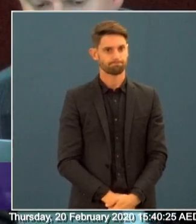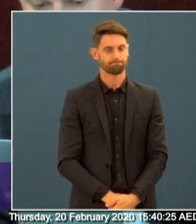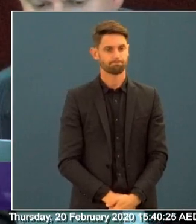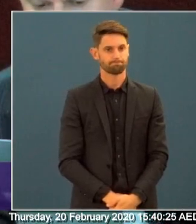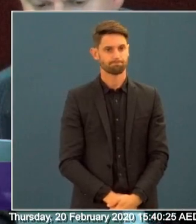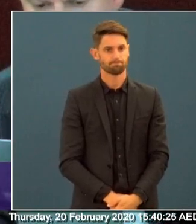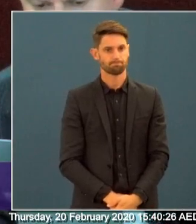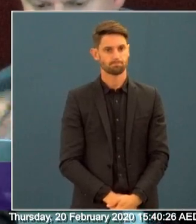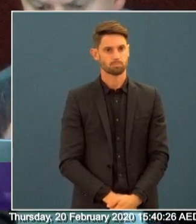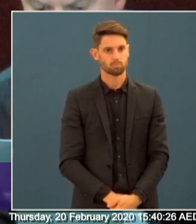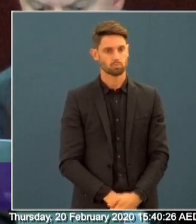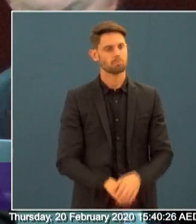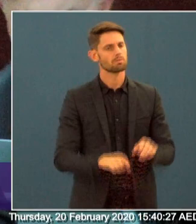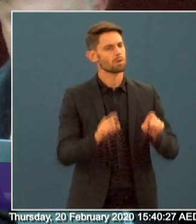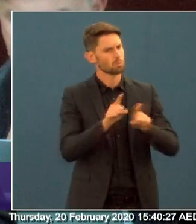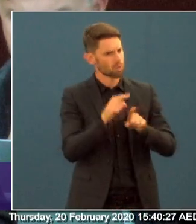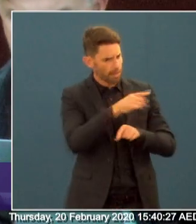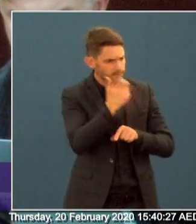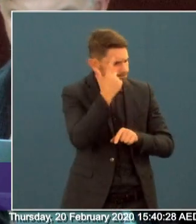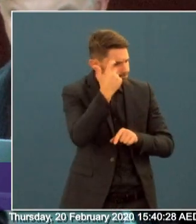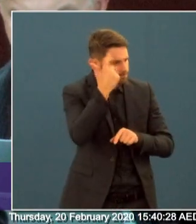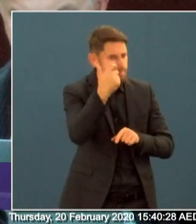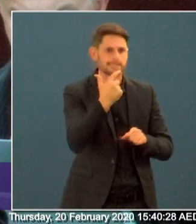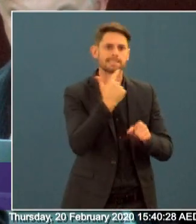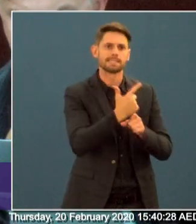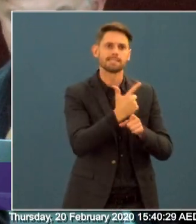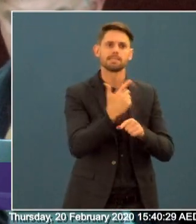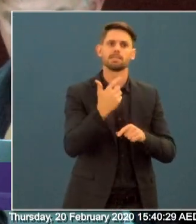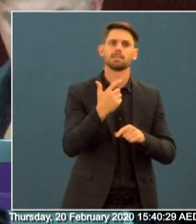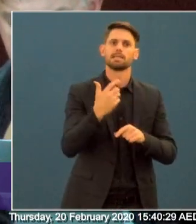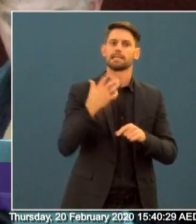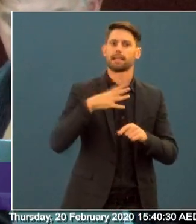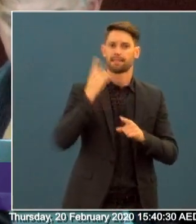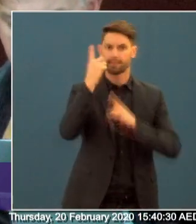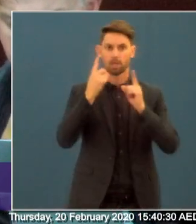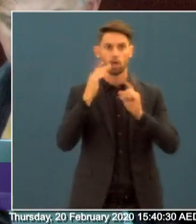to initiatives to integrate primary health care and specialist care.